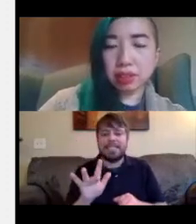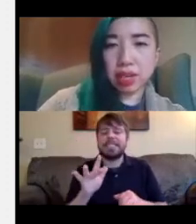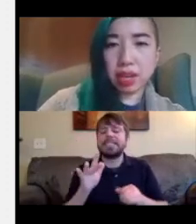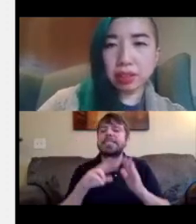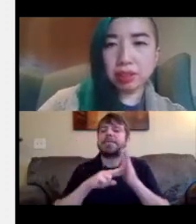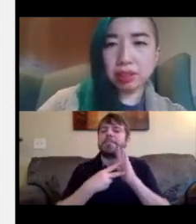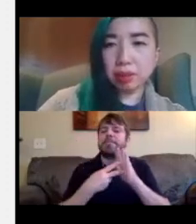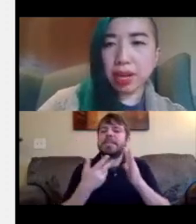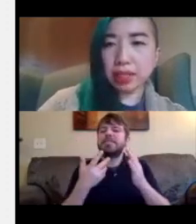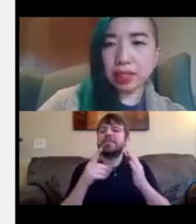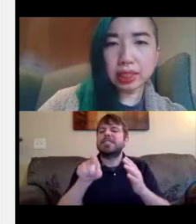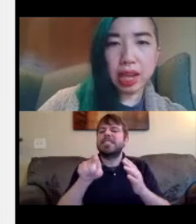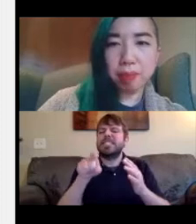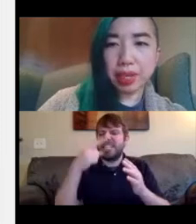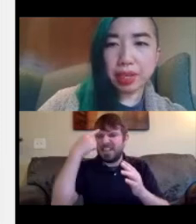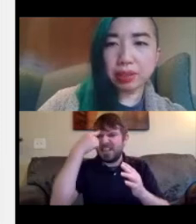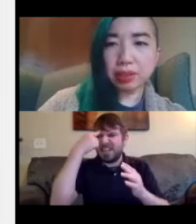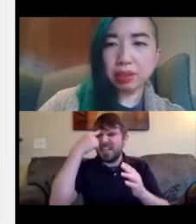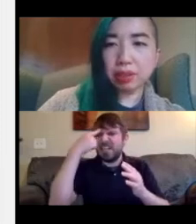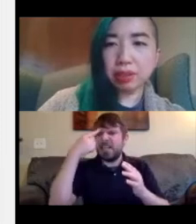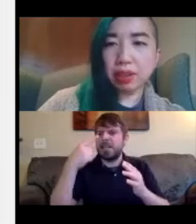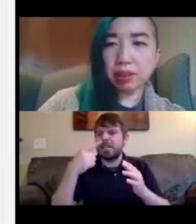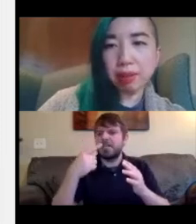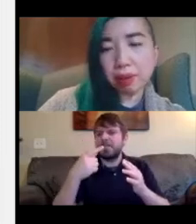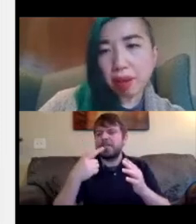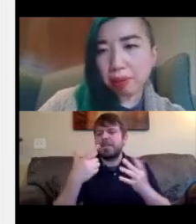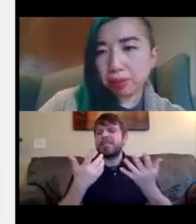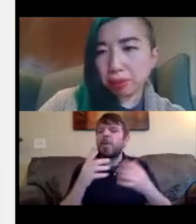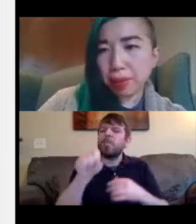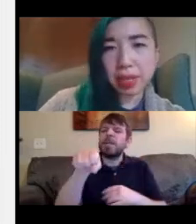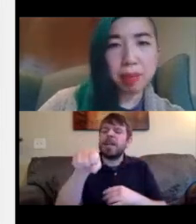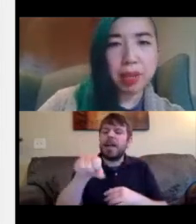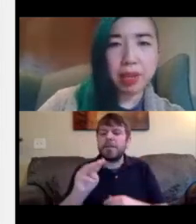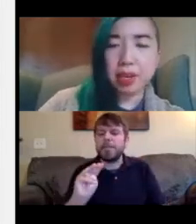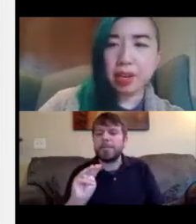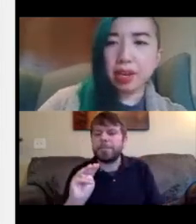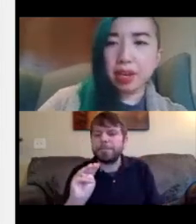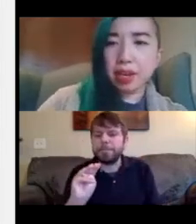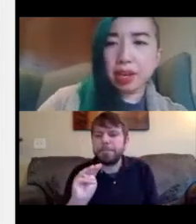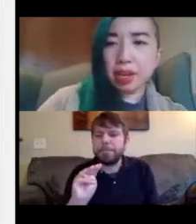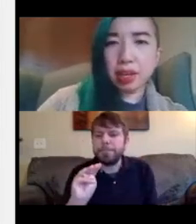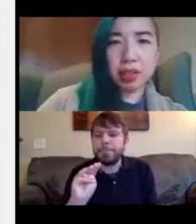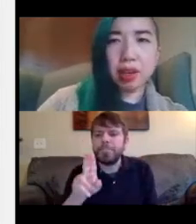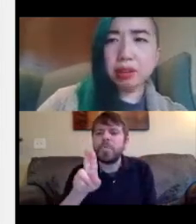Yeah, so there's a processing that's happening. Everyone's picking up on the author--the